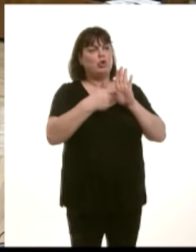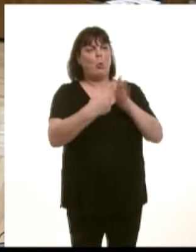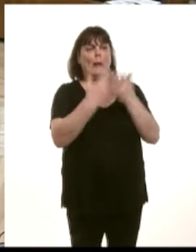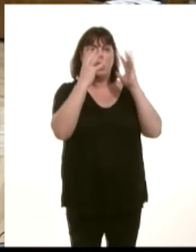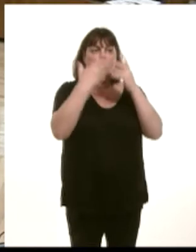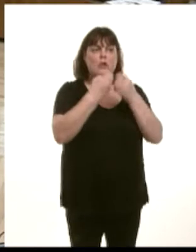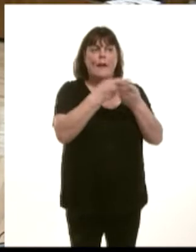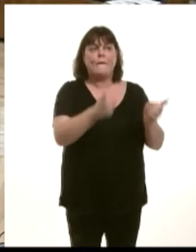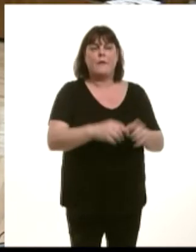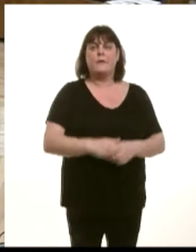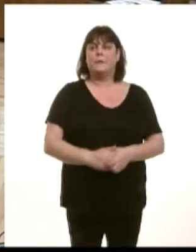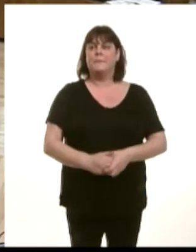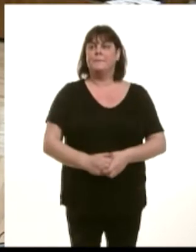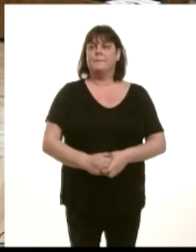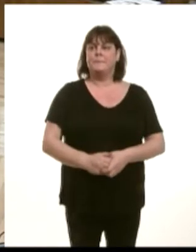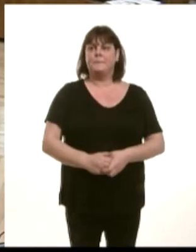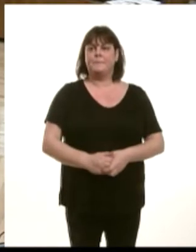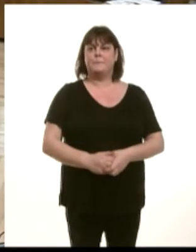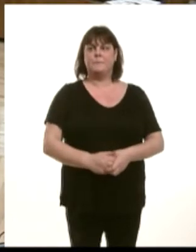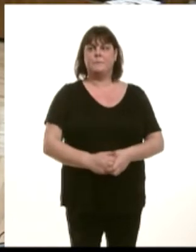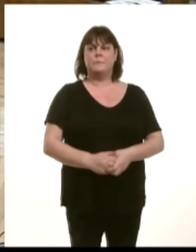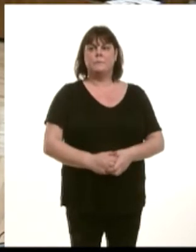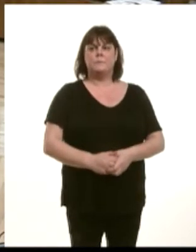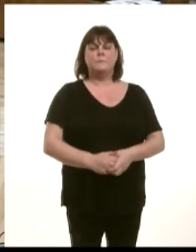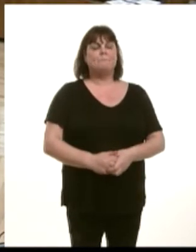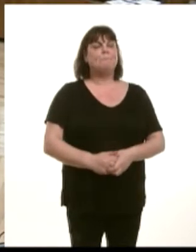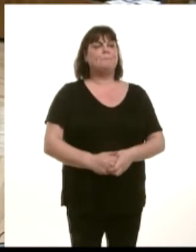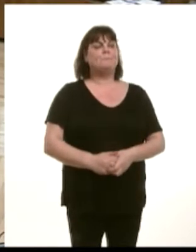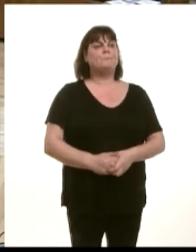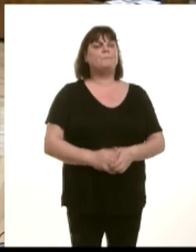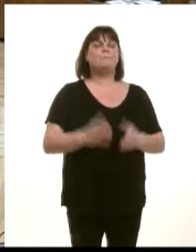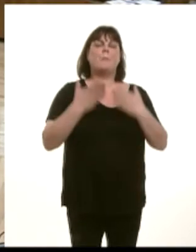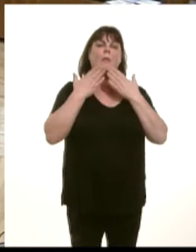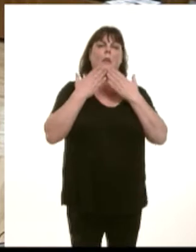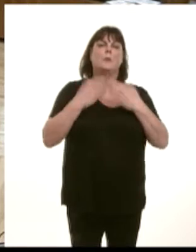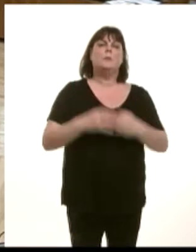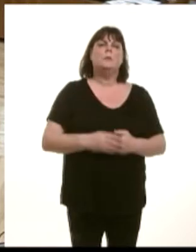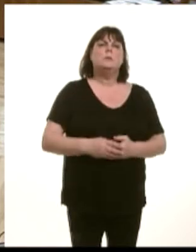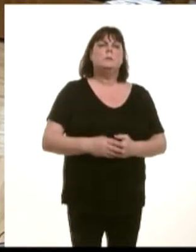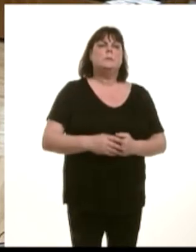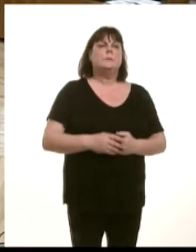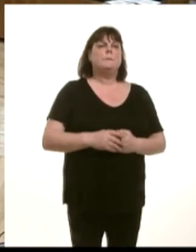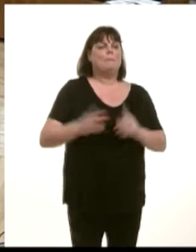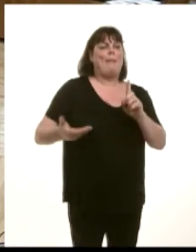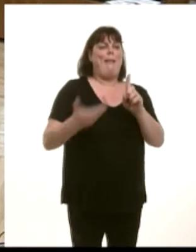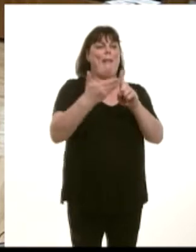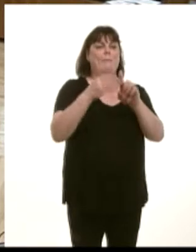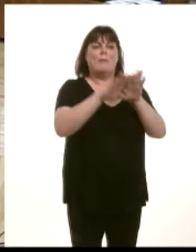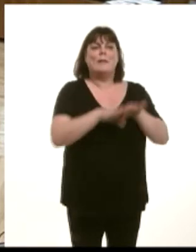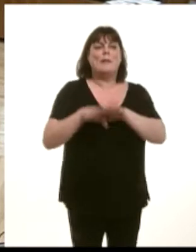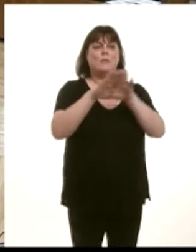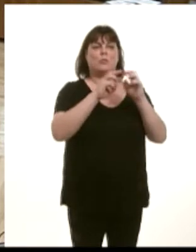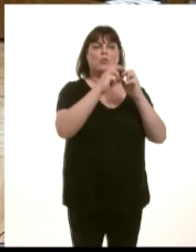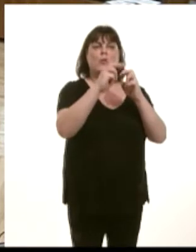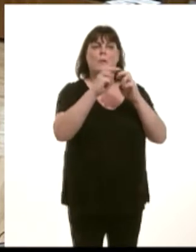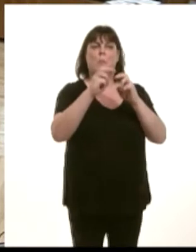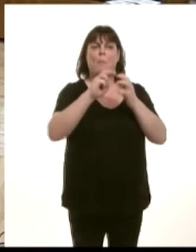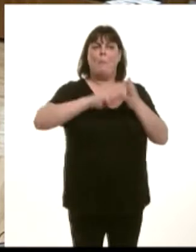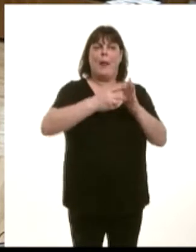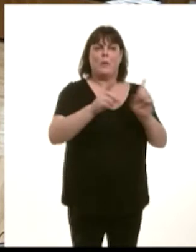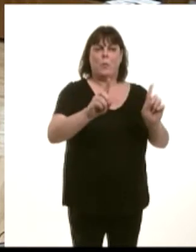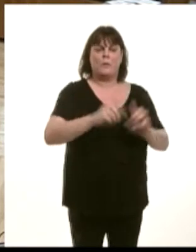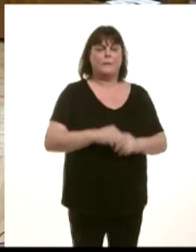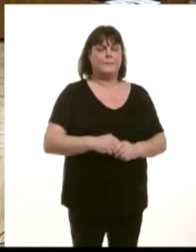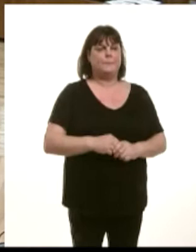Alun Ffred Jones: The purpose of the national transport plan is to create effective and